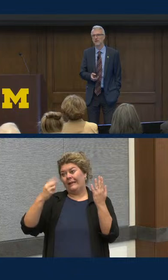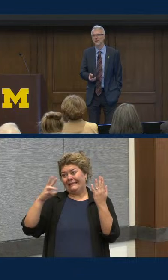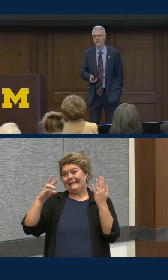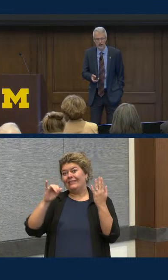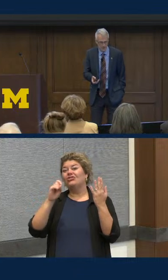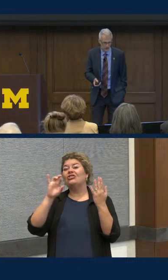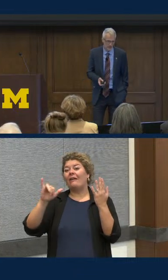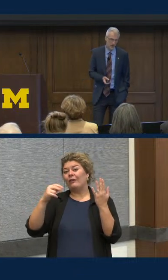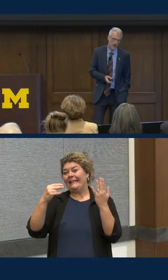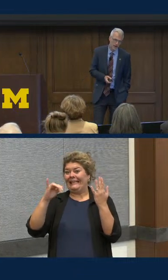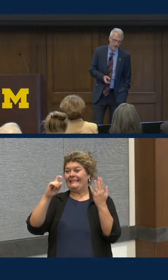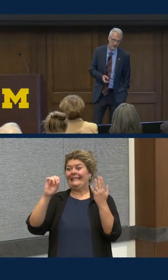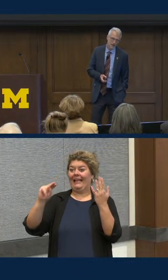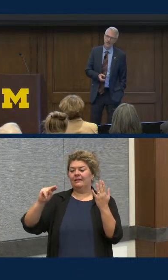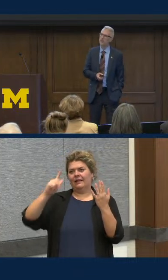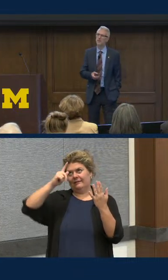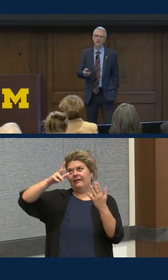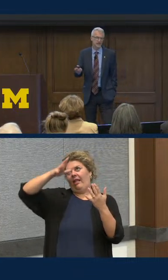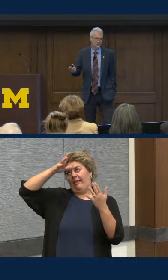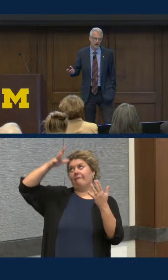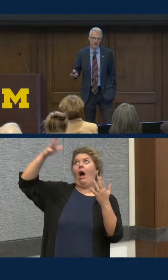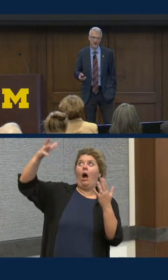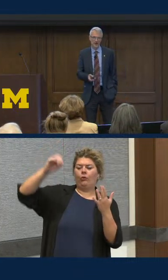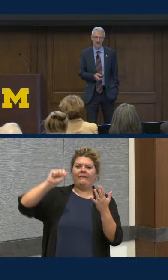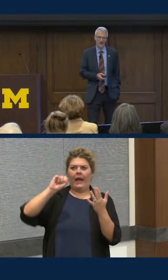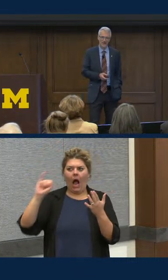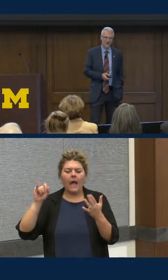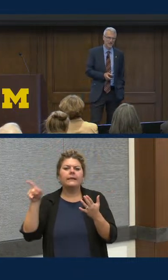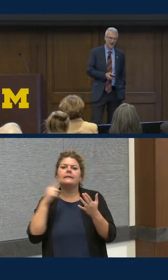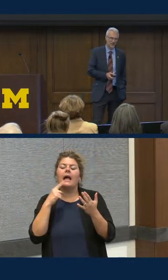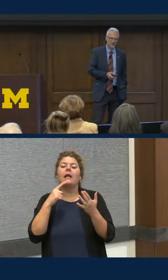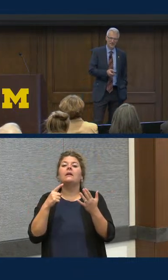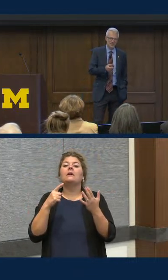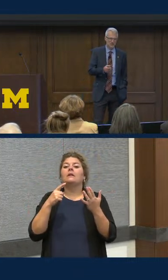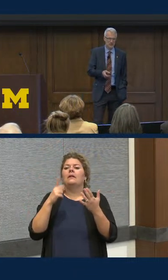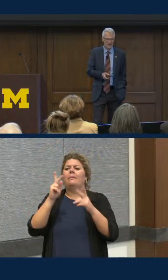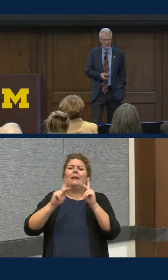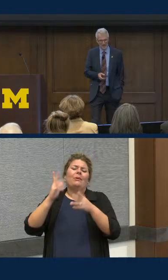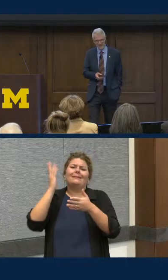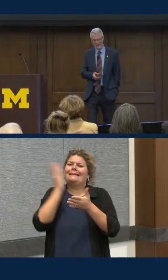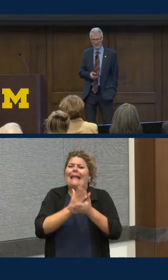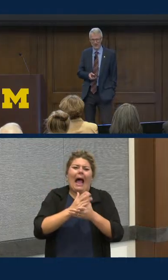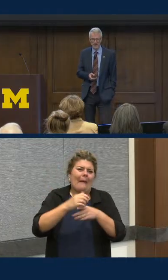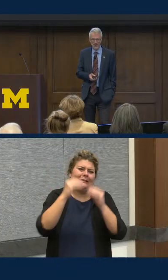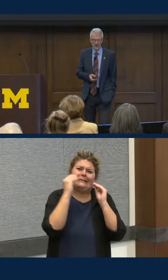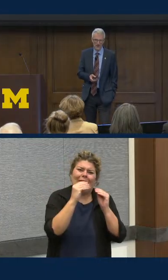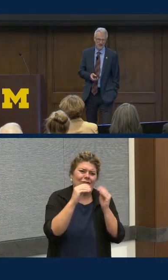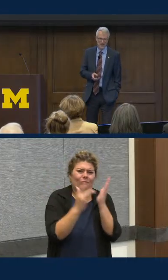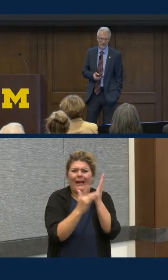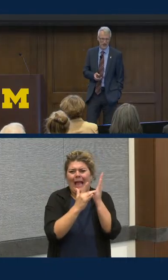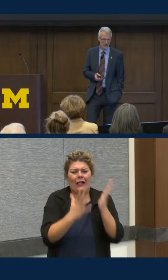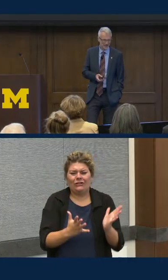Hinton the God father of AI said people should stop training radiologists it's obvious within